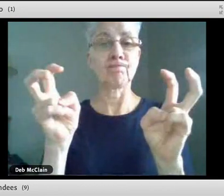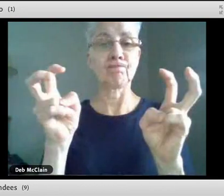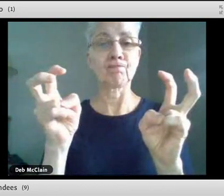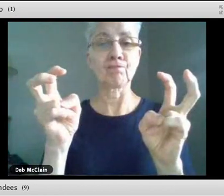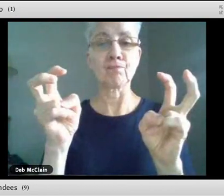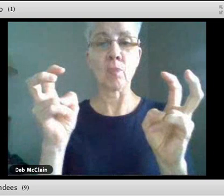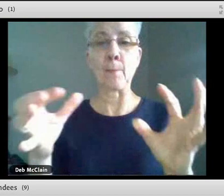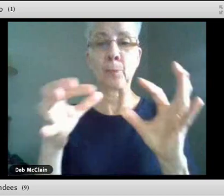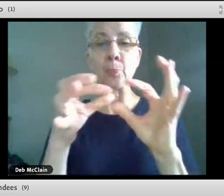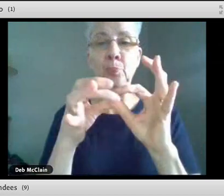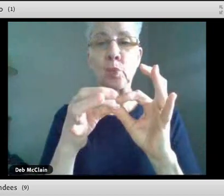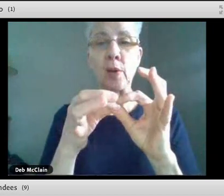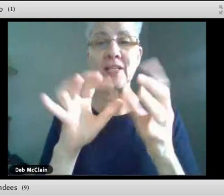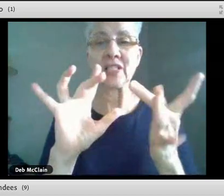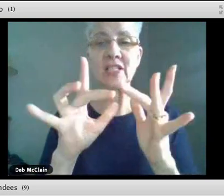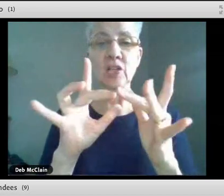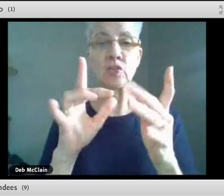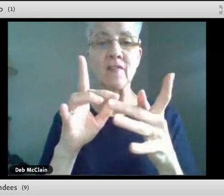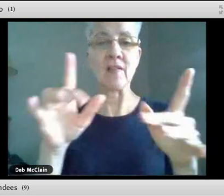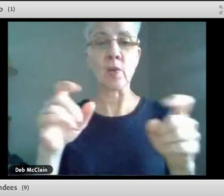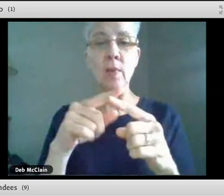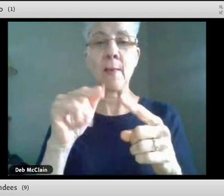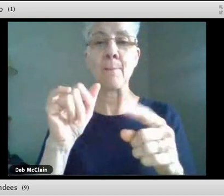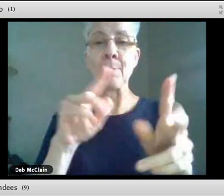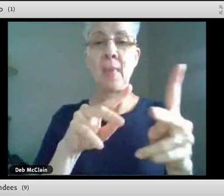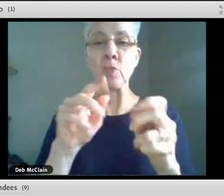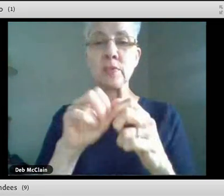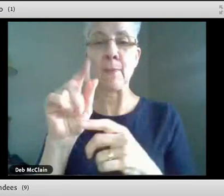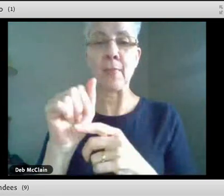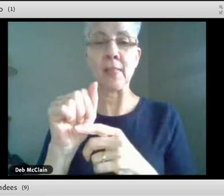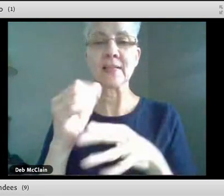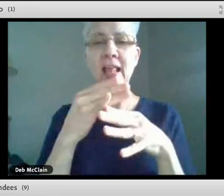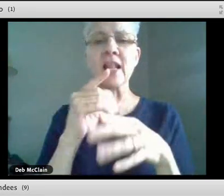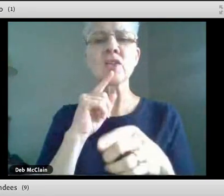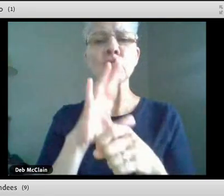"Bridge the Digital Divide for Patrons with Disabilities: Ensure Accessibility!"